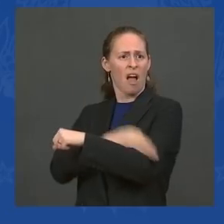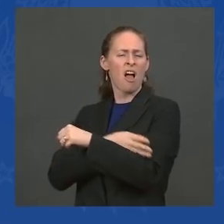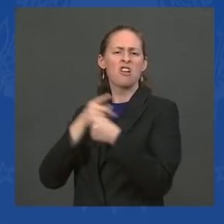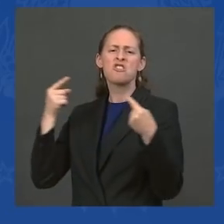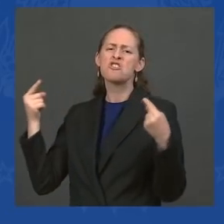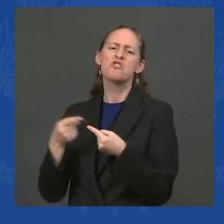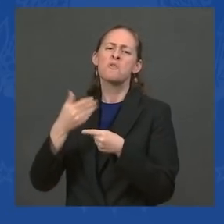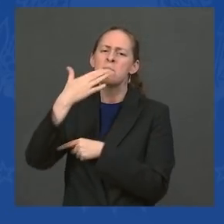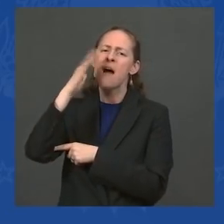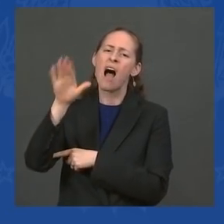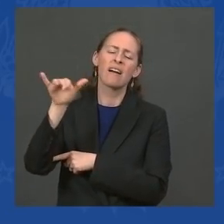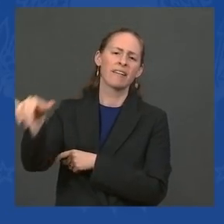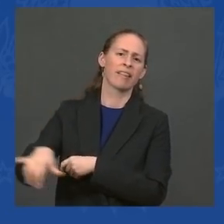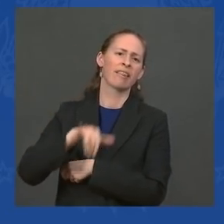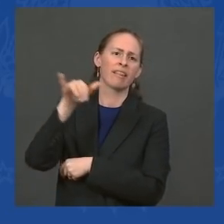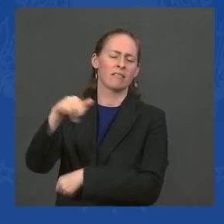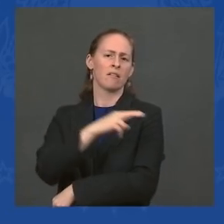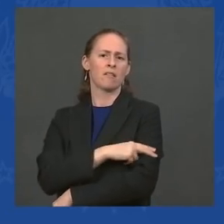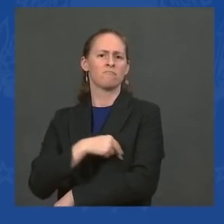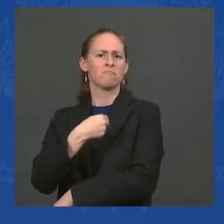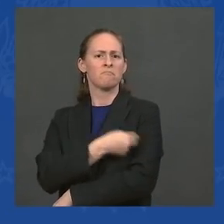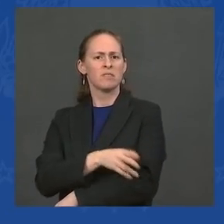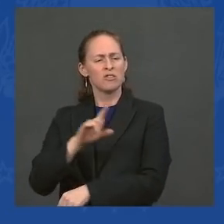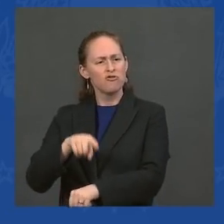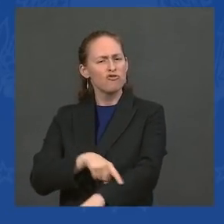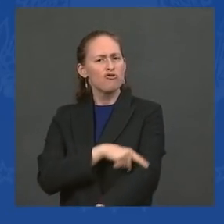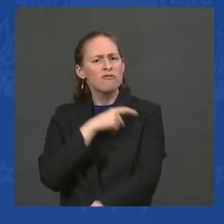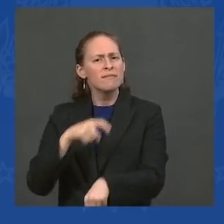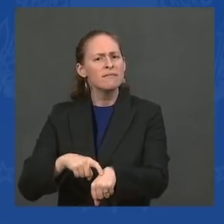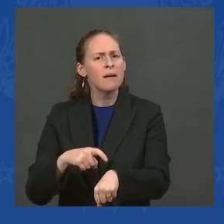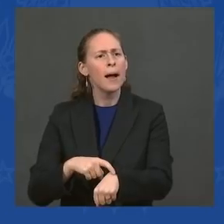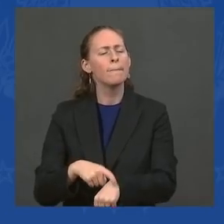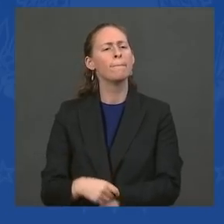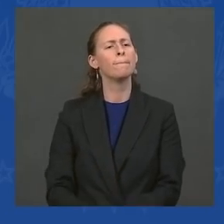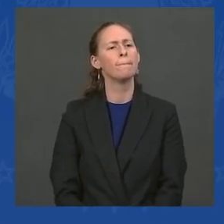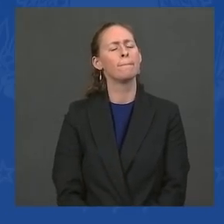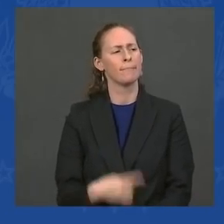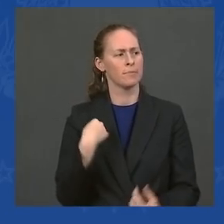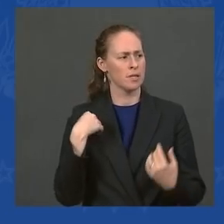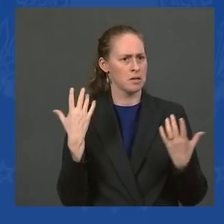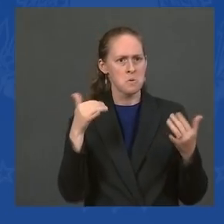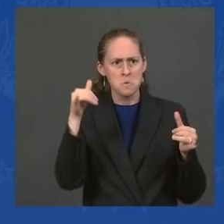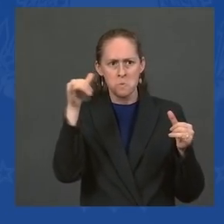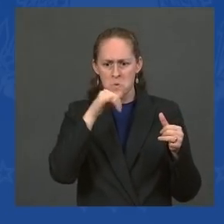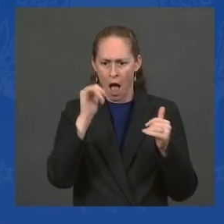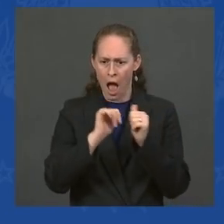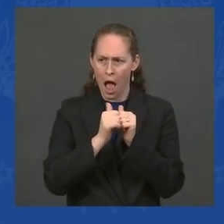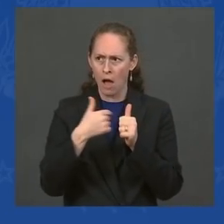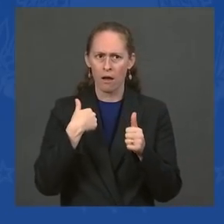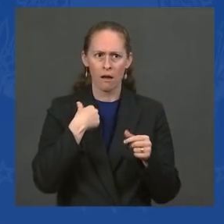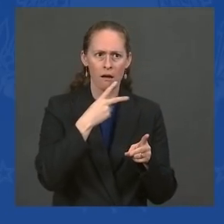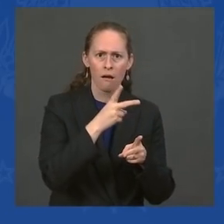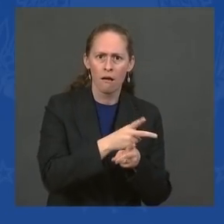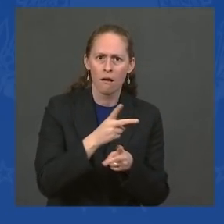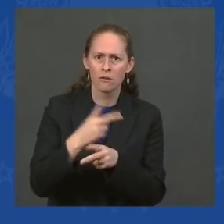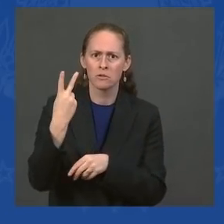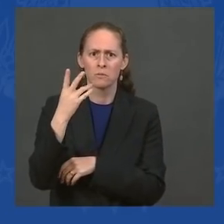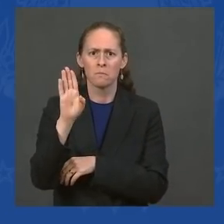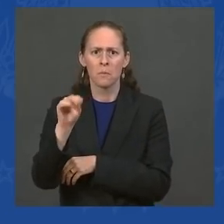And so, I didn't -- I thought, "Well, I'll get some help." And I was making a decent salary as a U.S. senator --